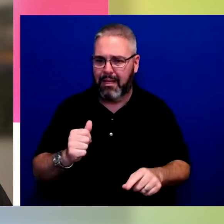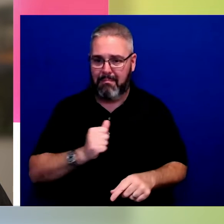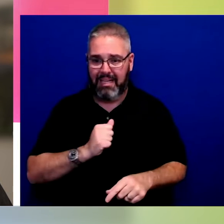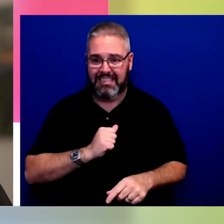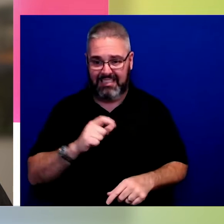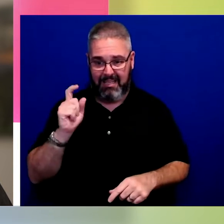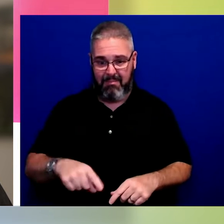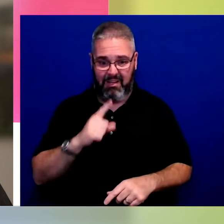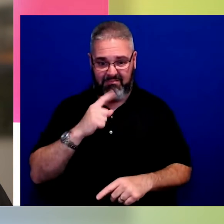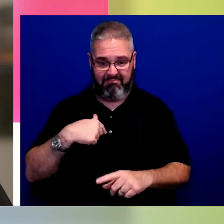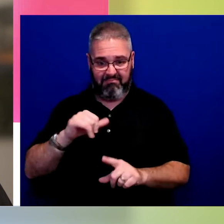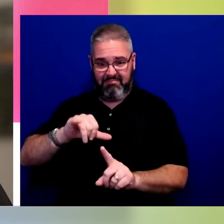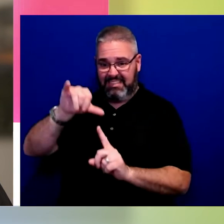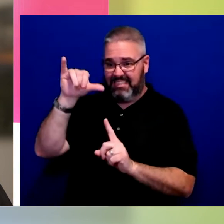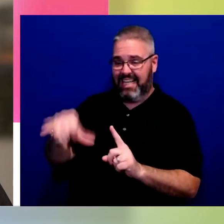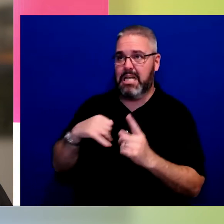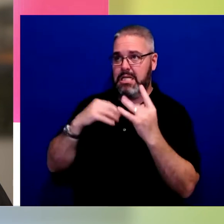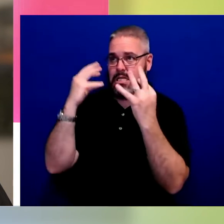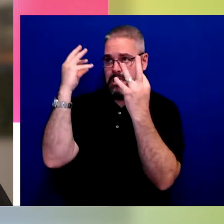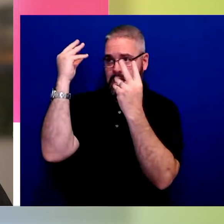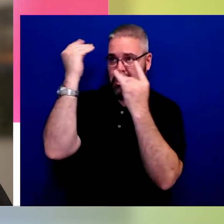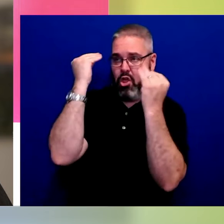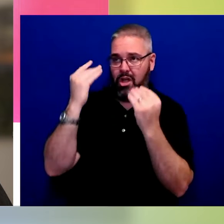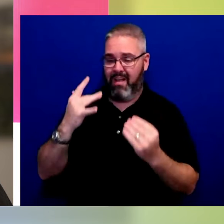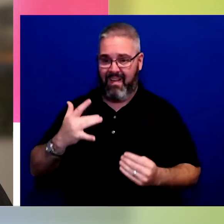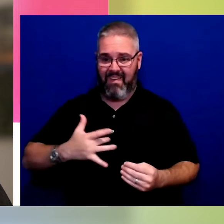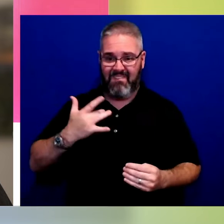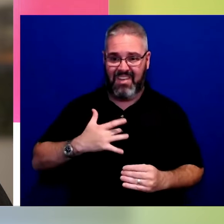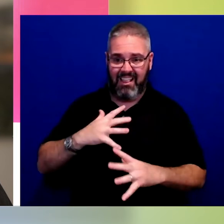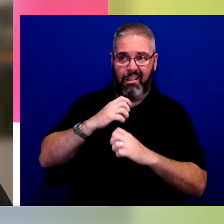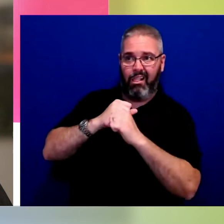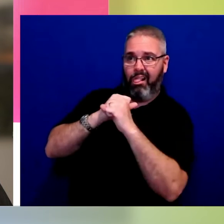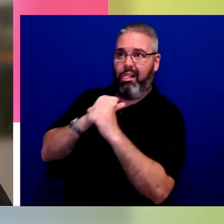to the thoughts and feelings that pass through my mind.